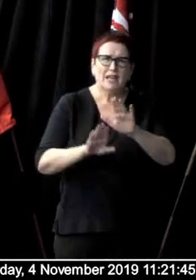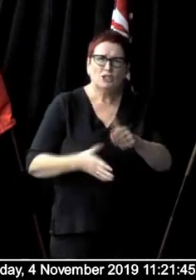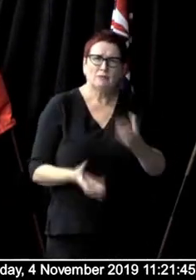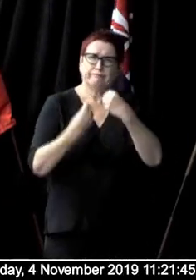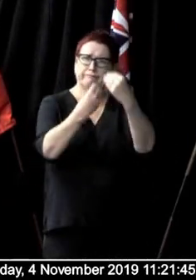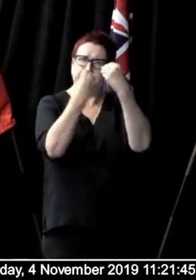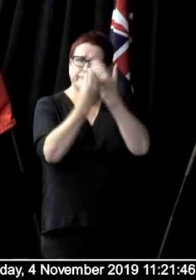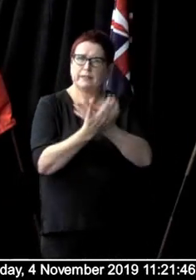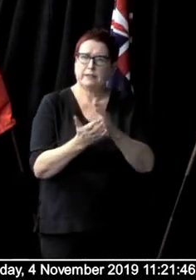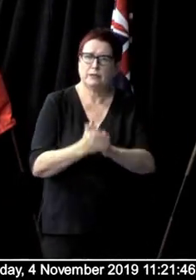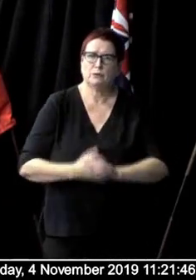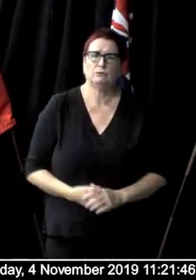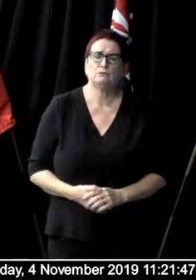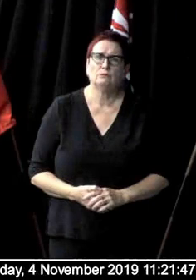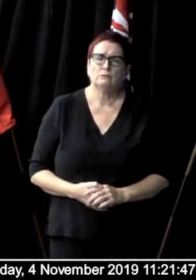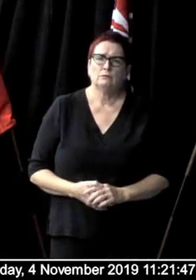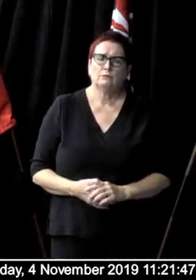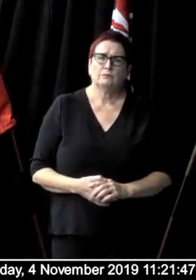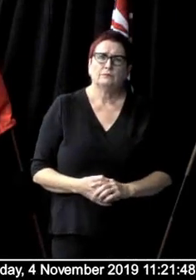that influence and inform their decision-making.